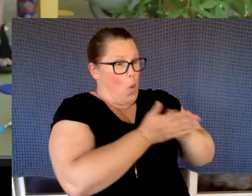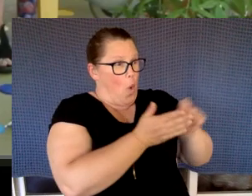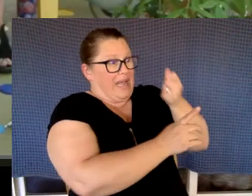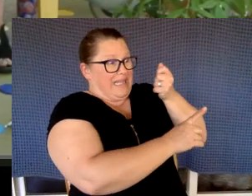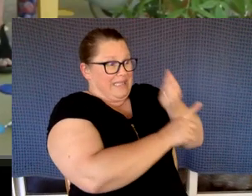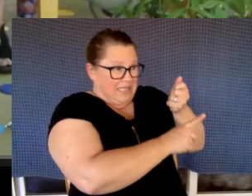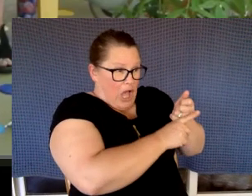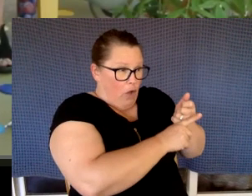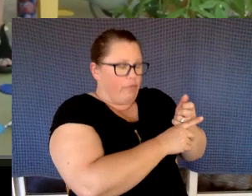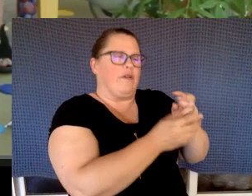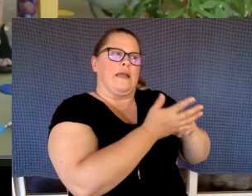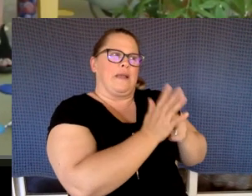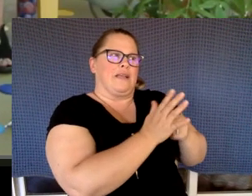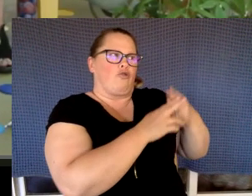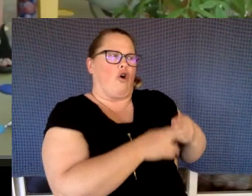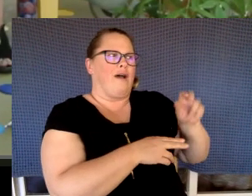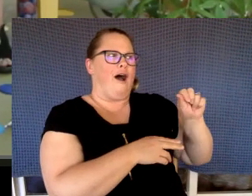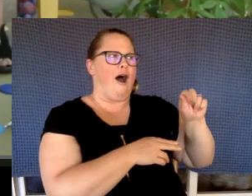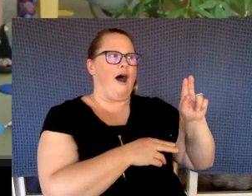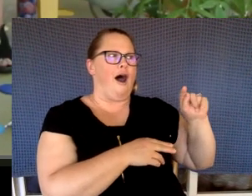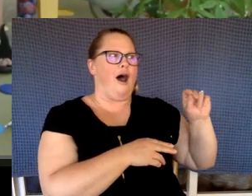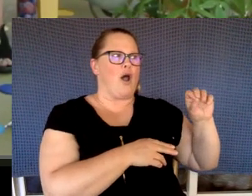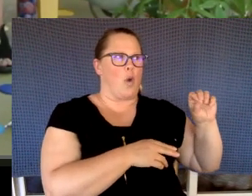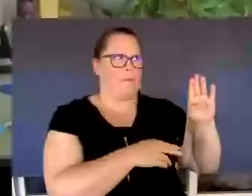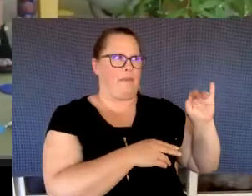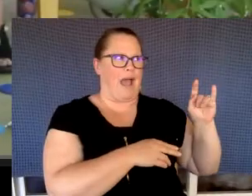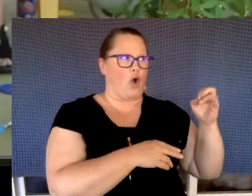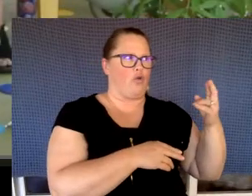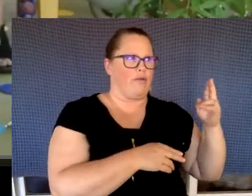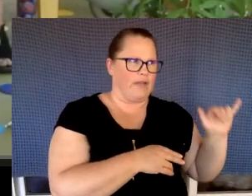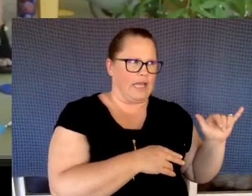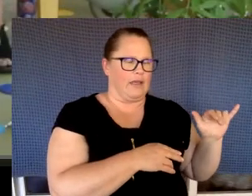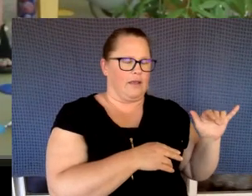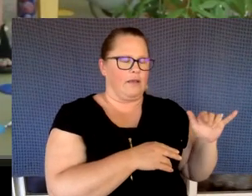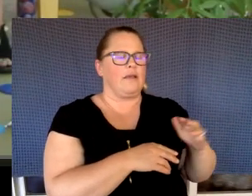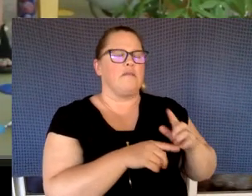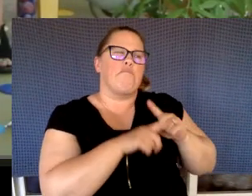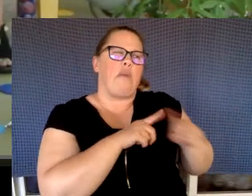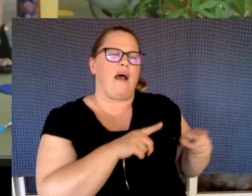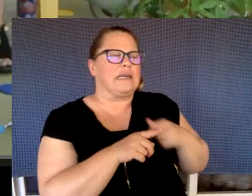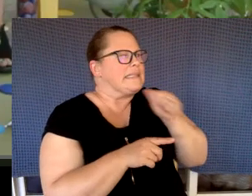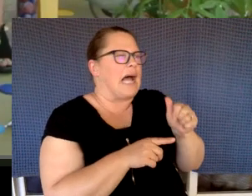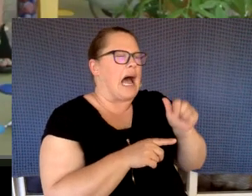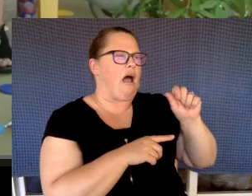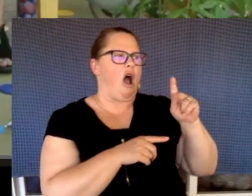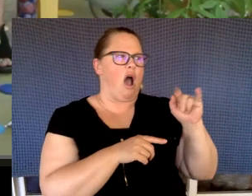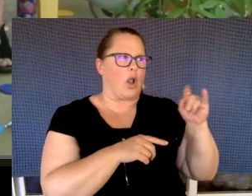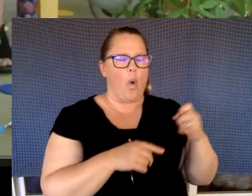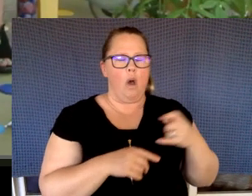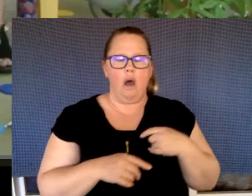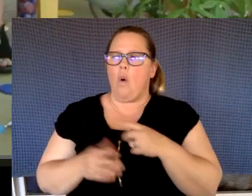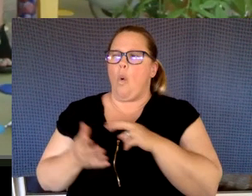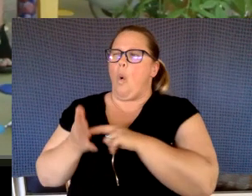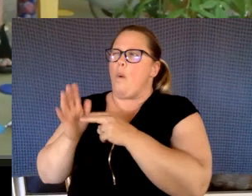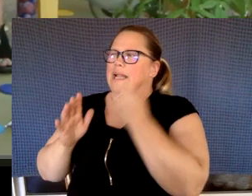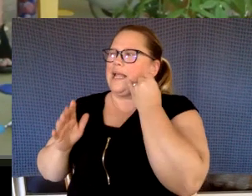stories about myself and I get it published I would have written an autobiography. Exactly! Oh my gosh. That's a nice big